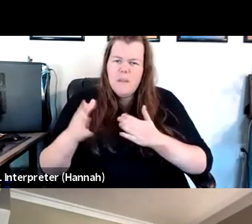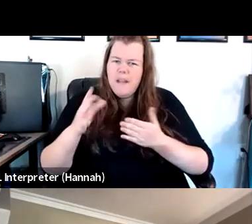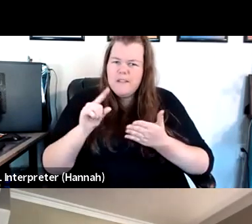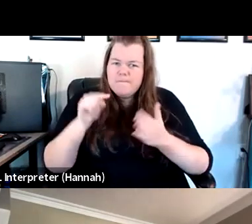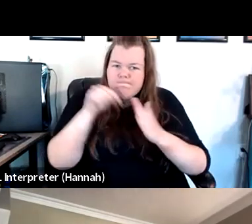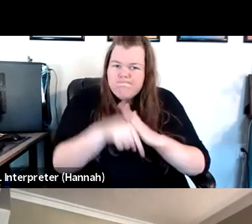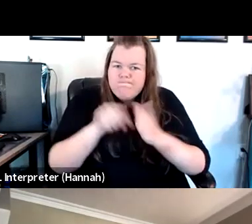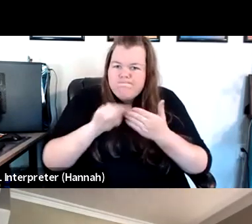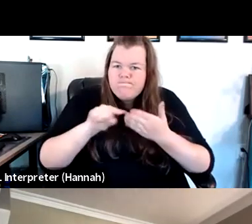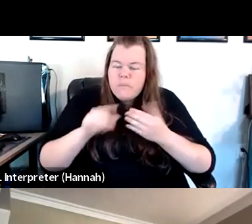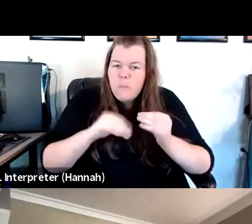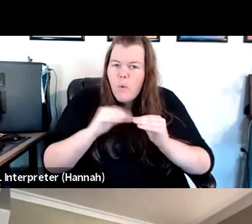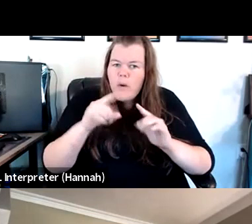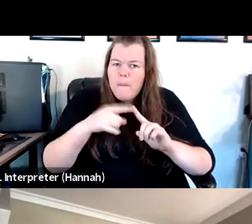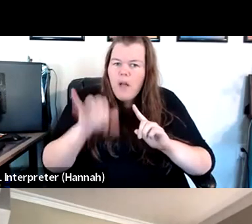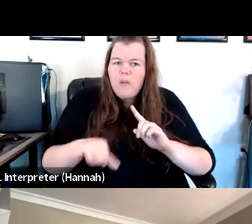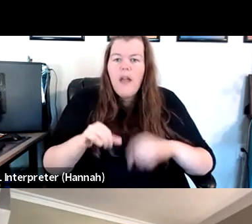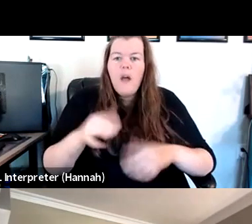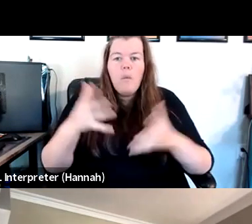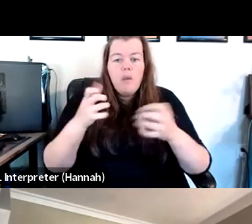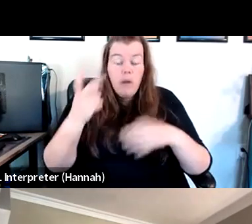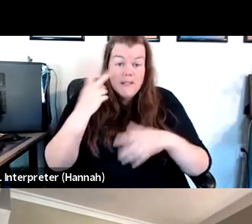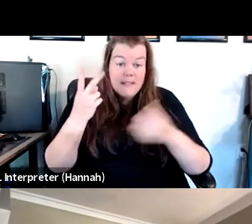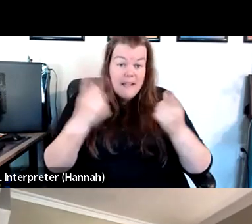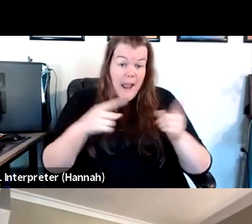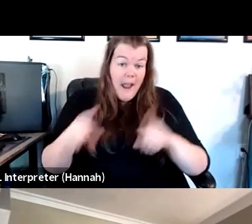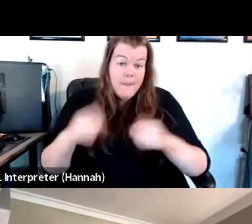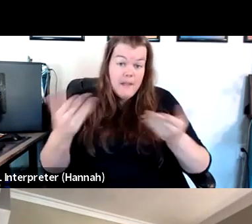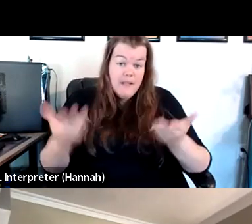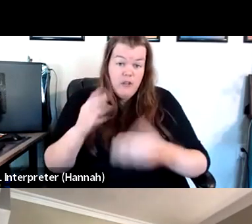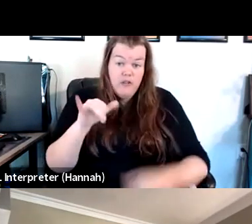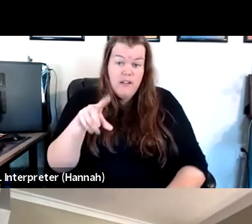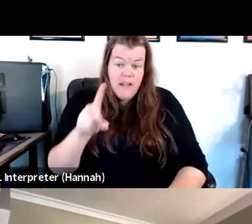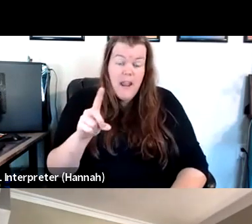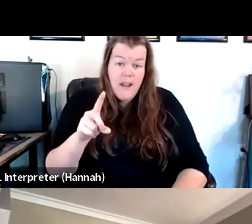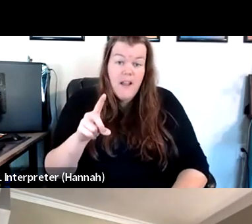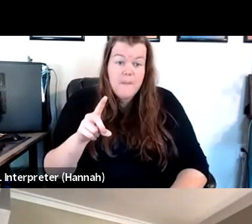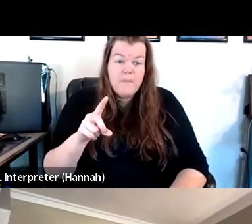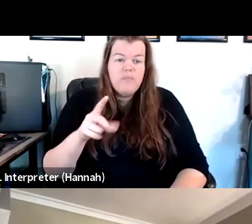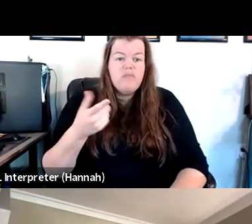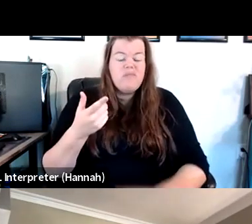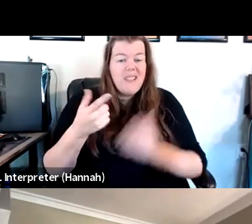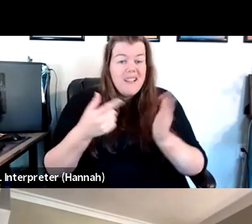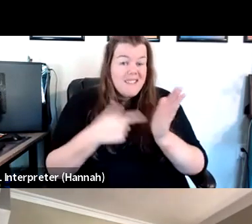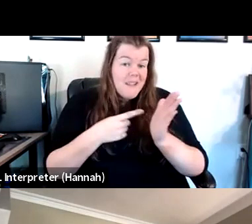we we'd love to be able to see that happen in Indiana um so sometimes it's tough not to focus